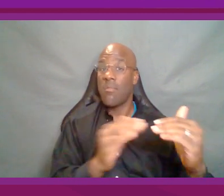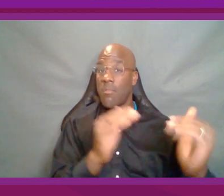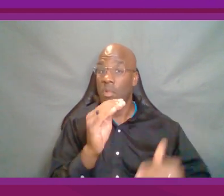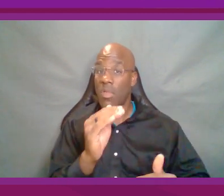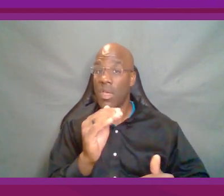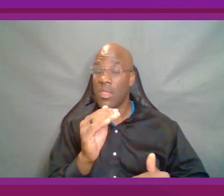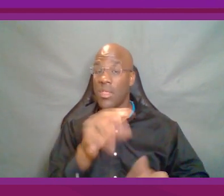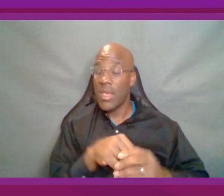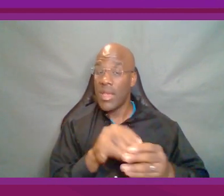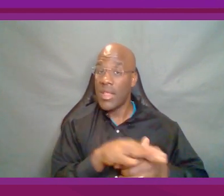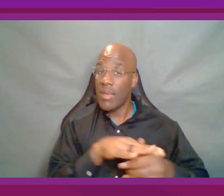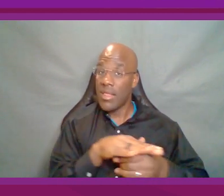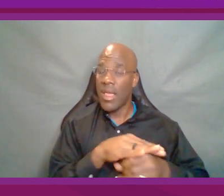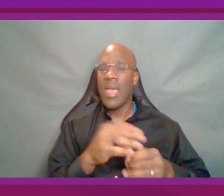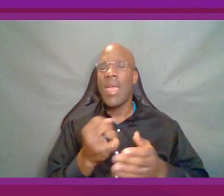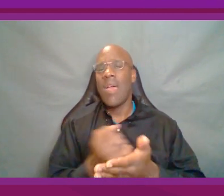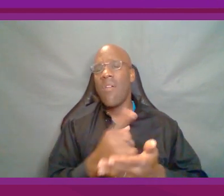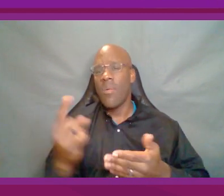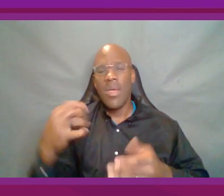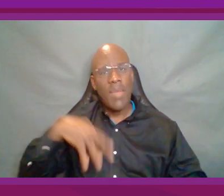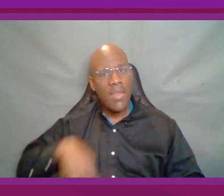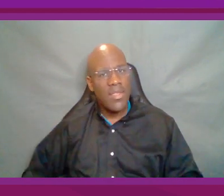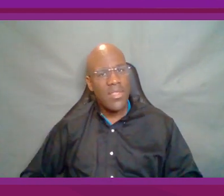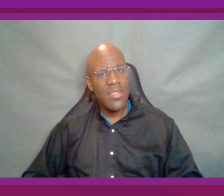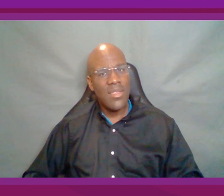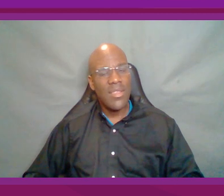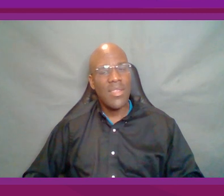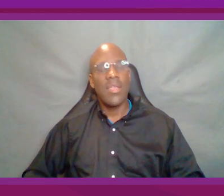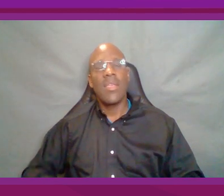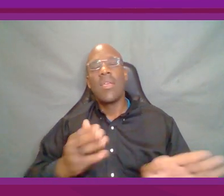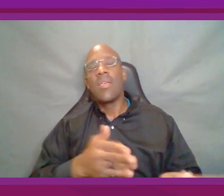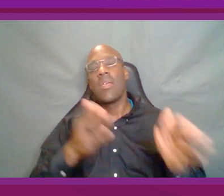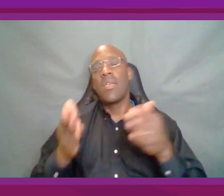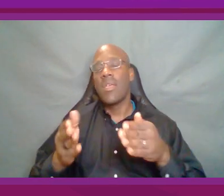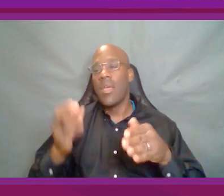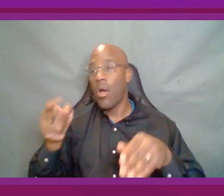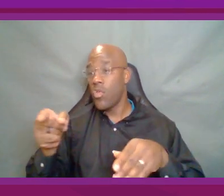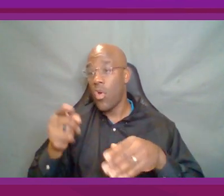everyone benefits, as opposed to you know, when we just cater to the needs of the loudest